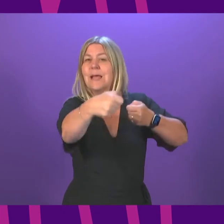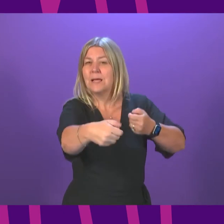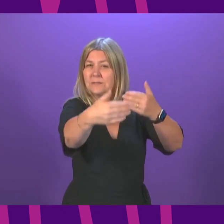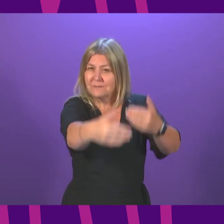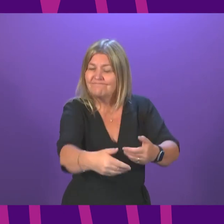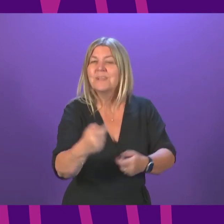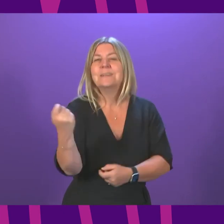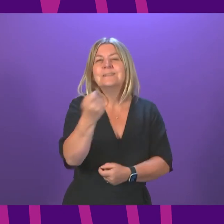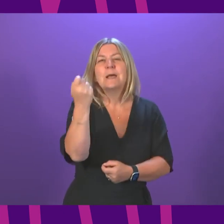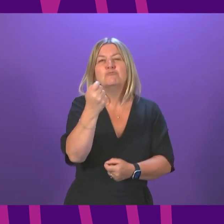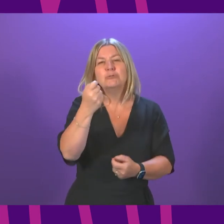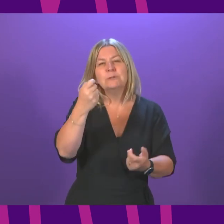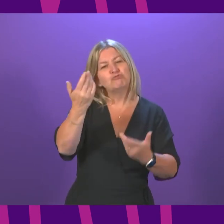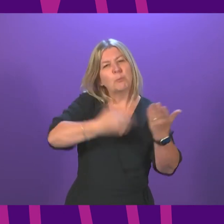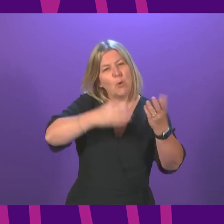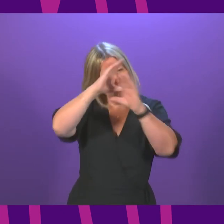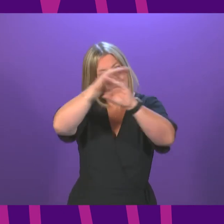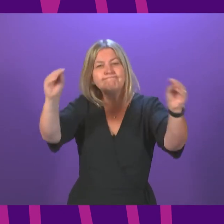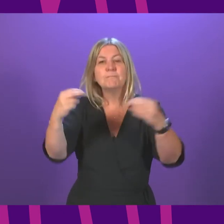placed on care homes and the Care Inspectorate.